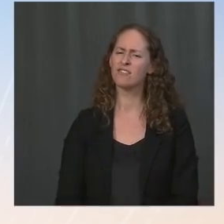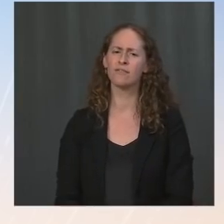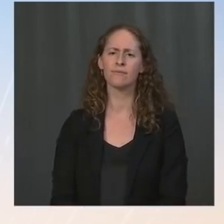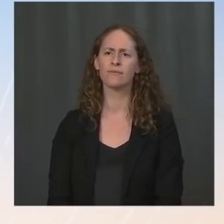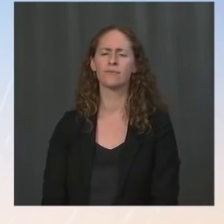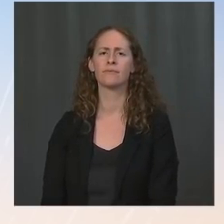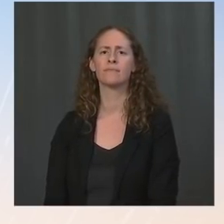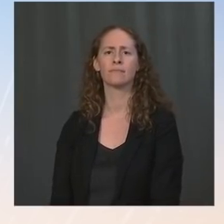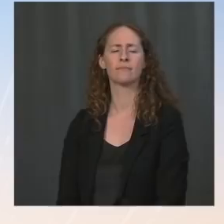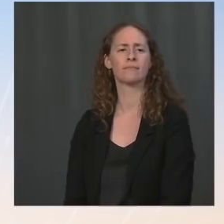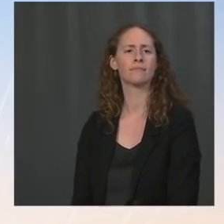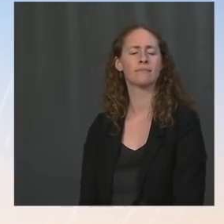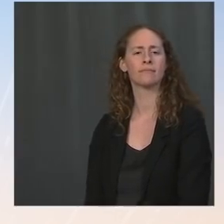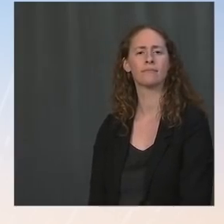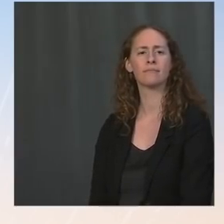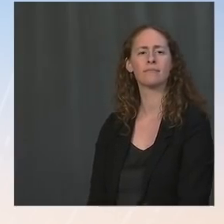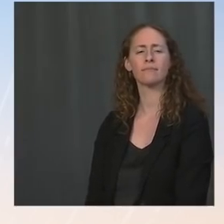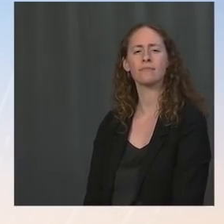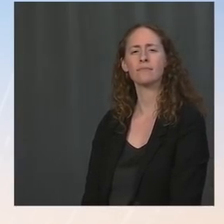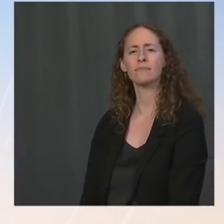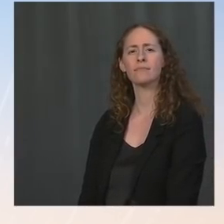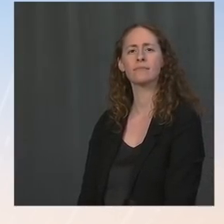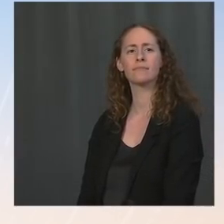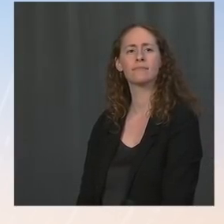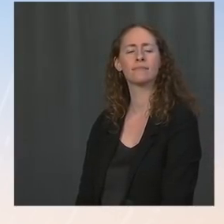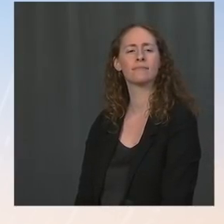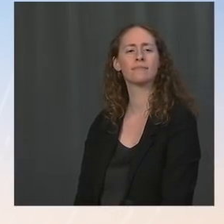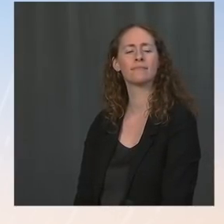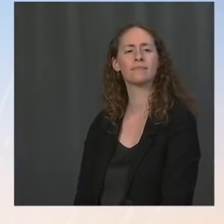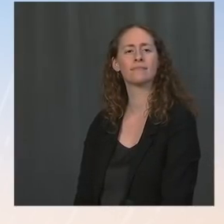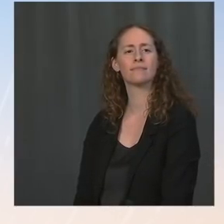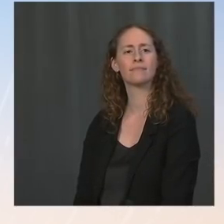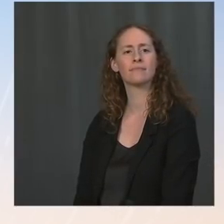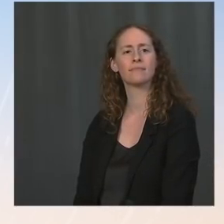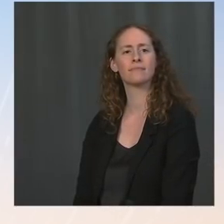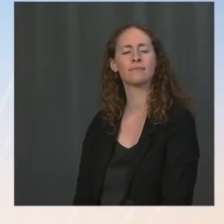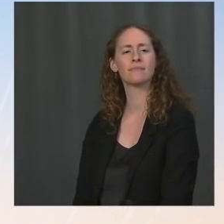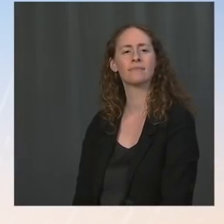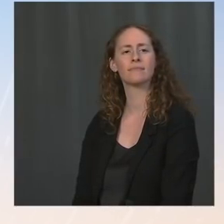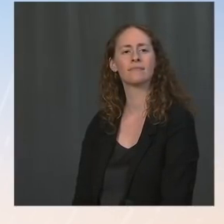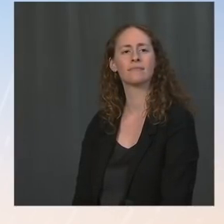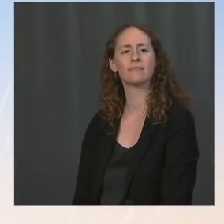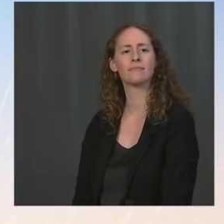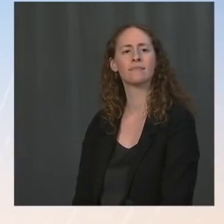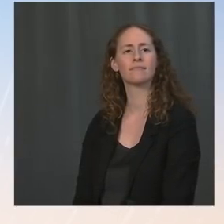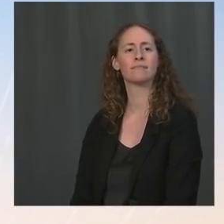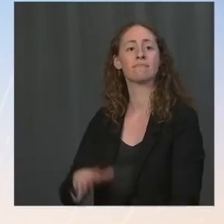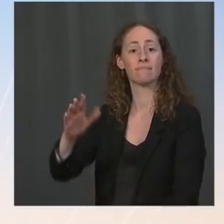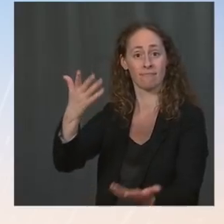As I understand, we're, you know, looking for other ways, after our military pulls out, to get people back and out,